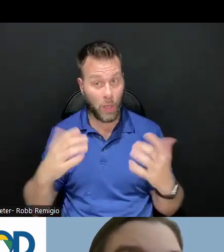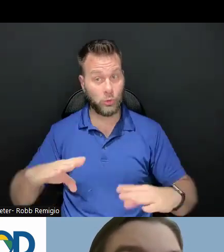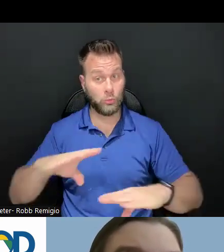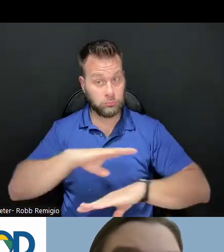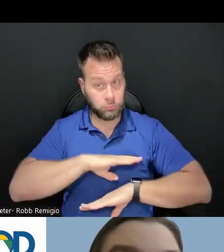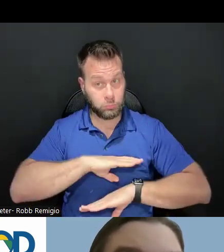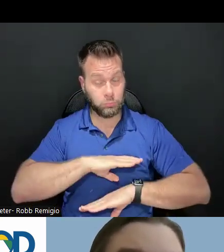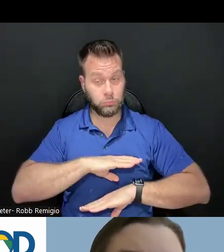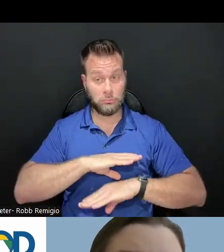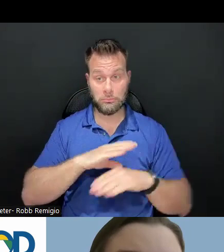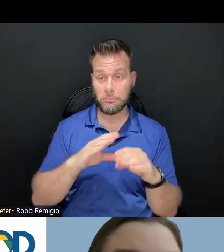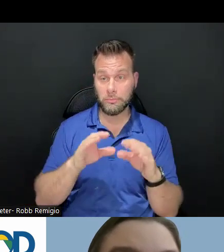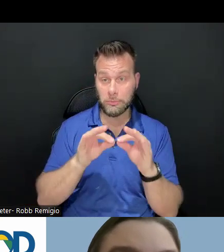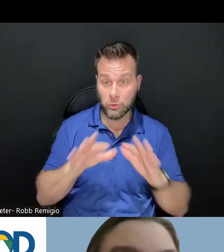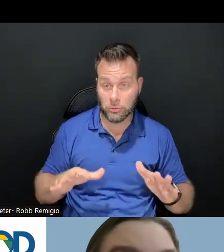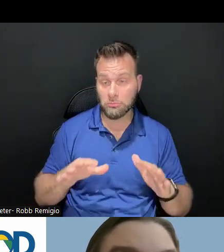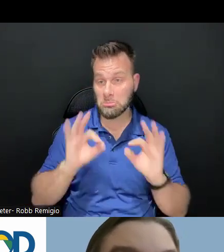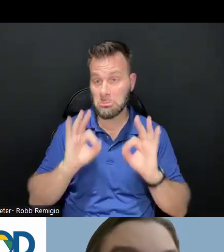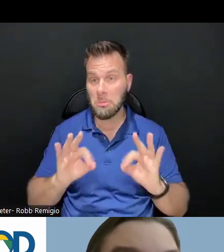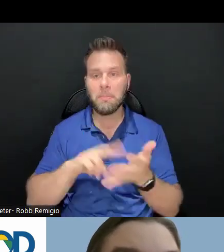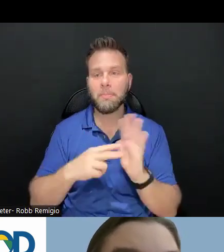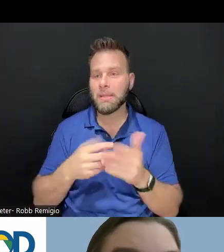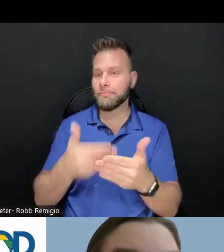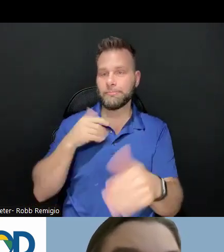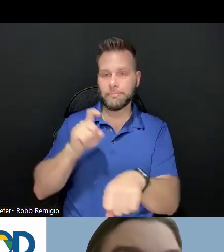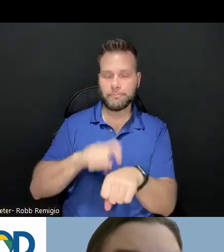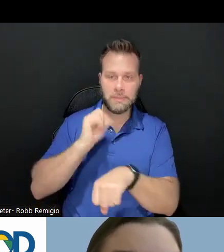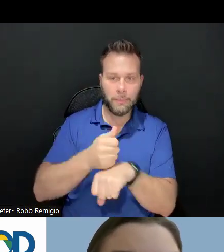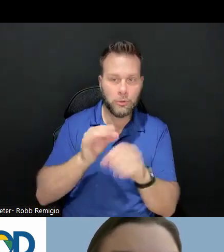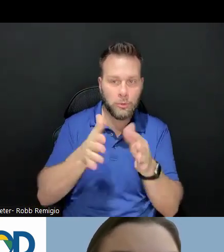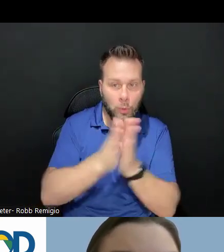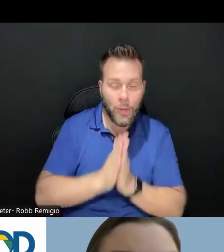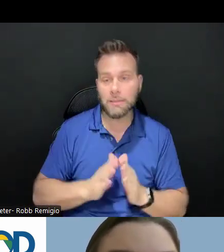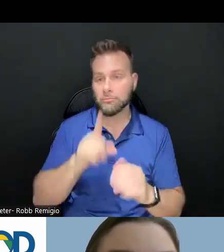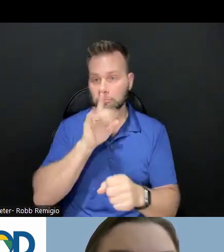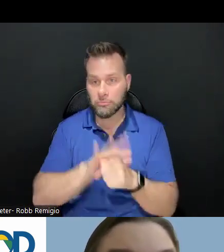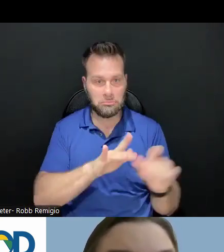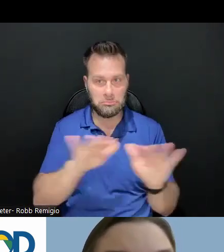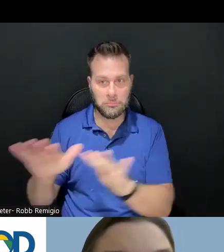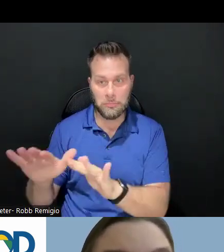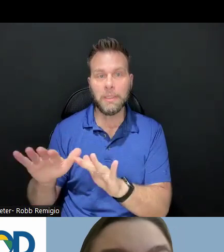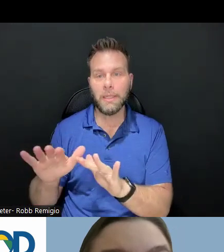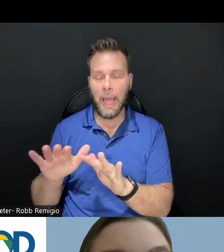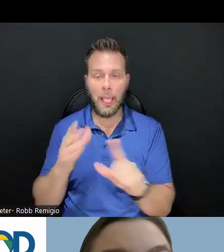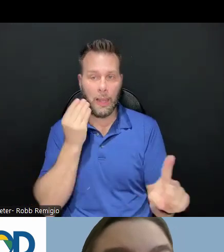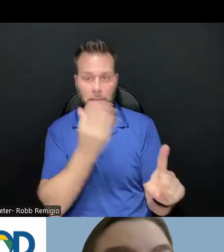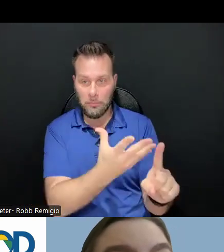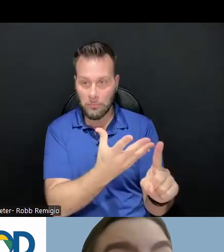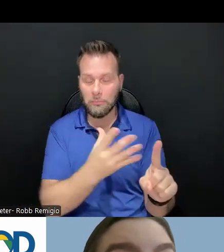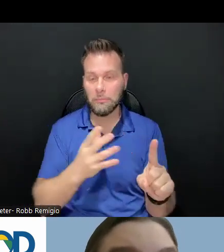is to book your ASL and CART interpreters well in advance, and make sure it is clear to potential participants that